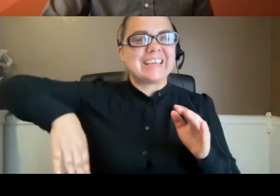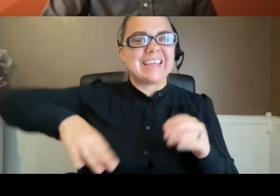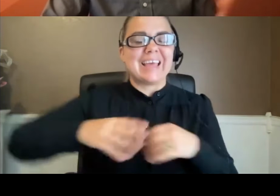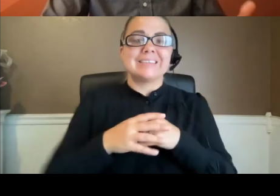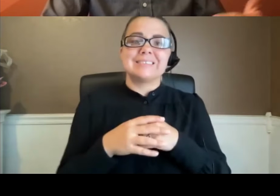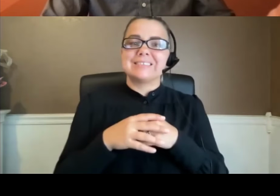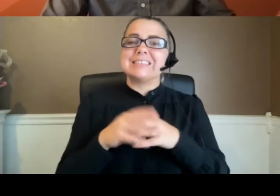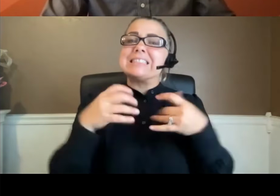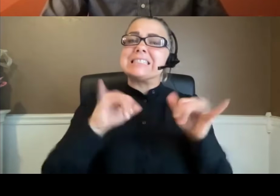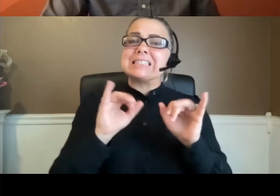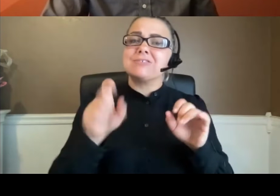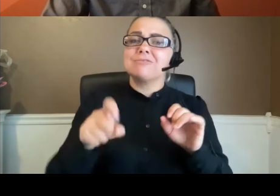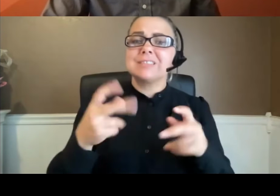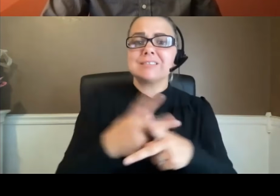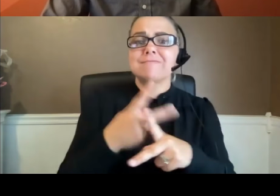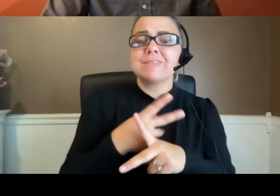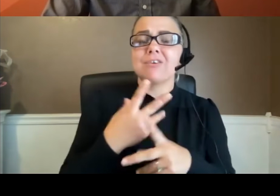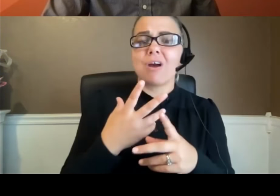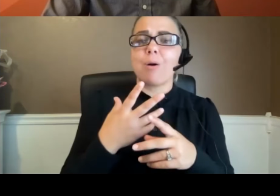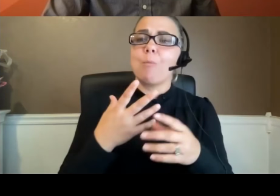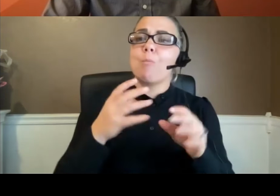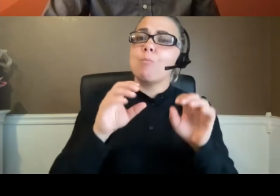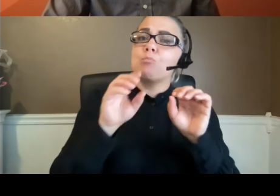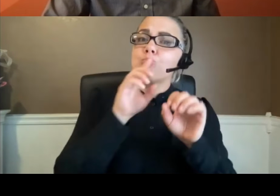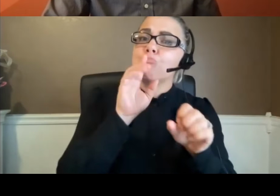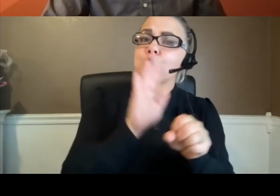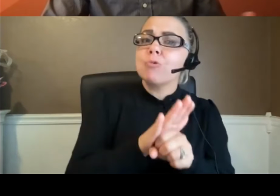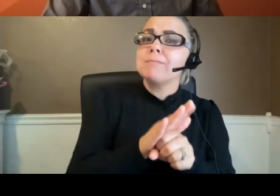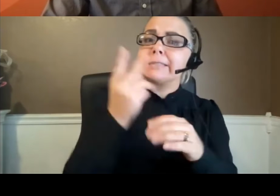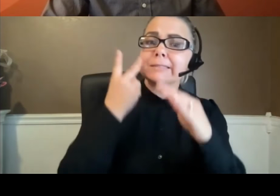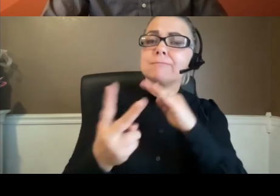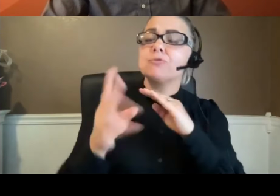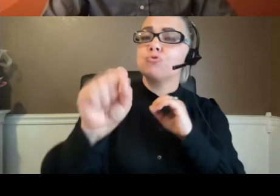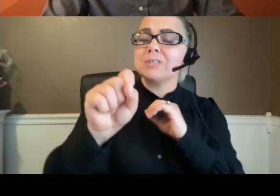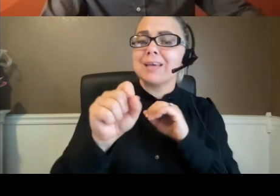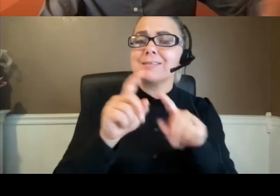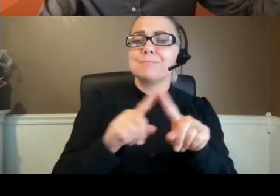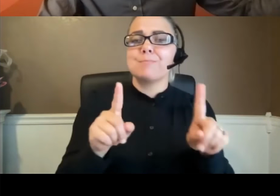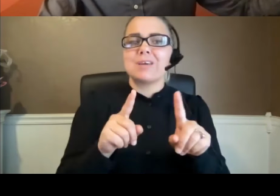And it also still would likely require lots of training. Tactile graphics is absolutely